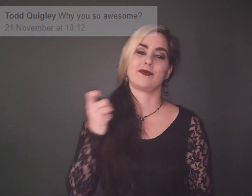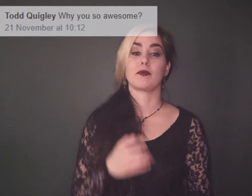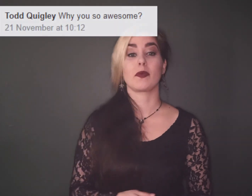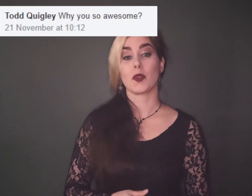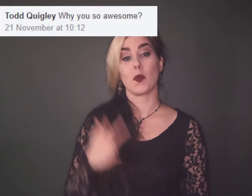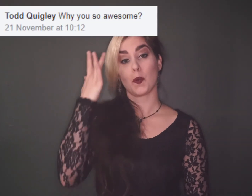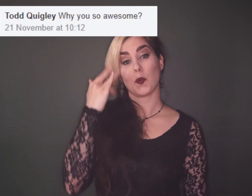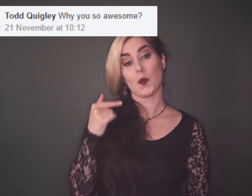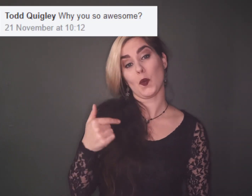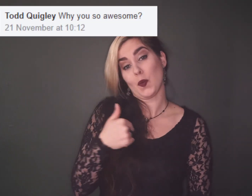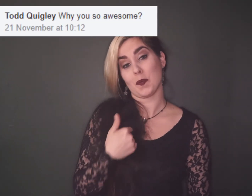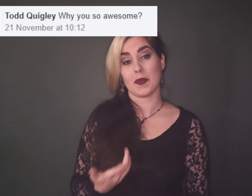Why are you so awesome?